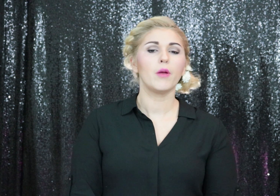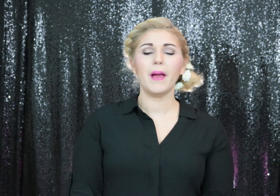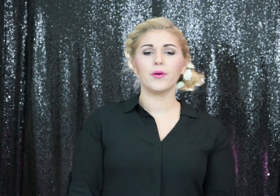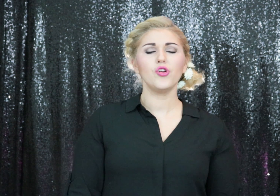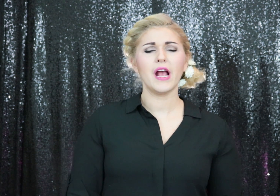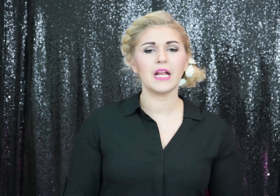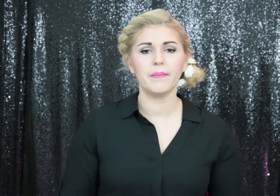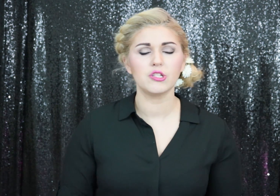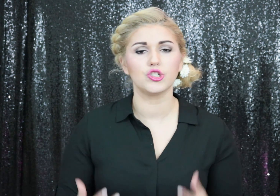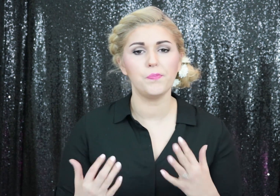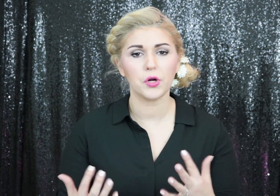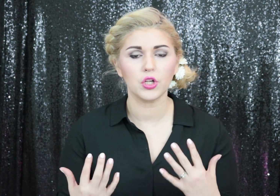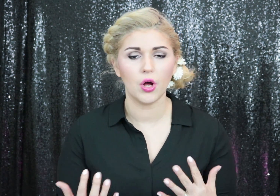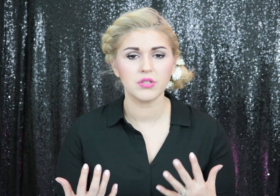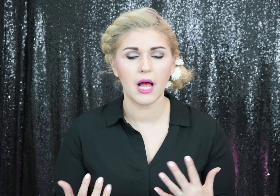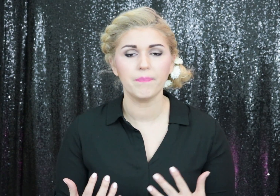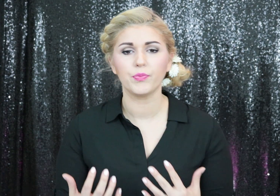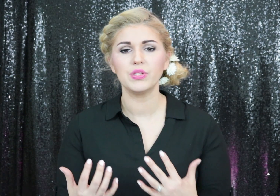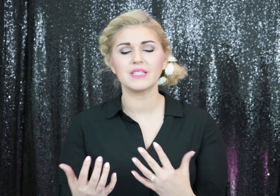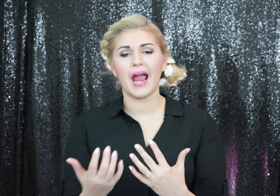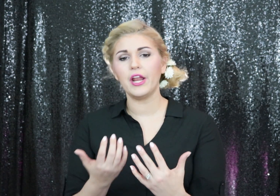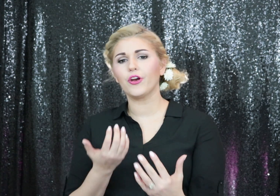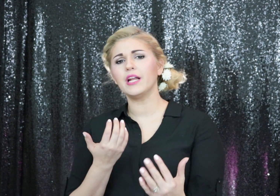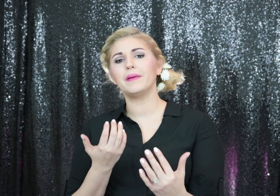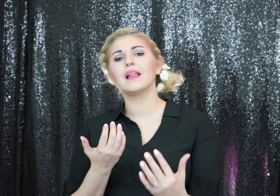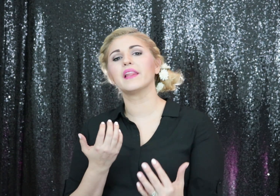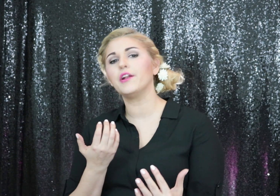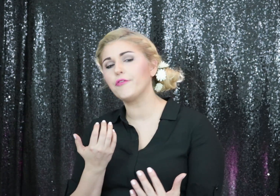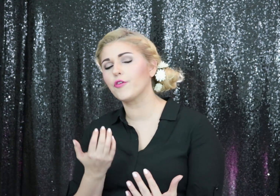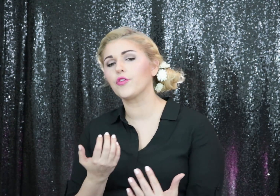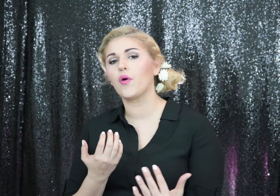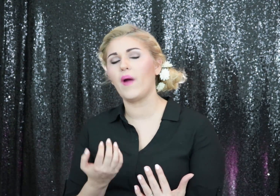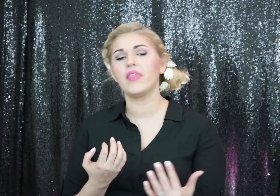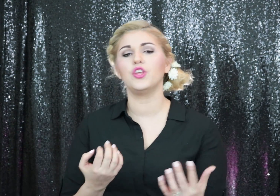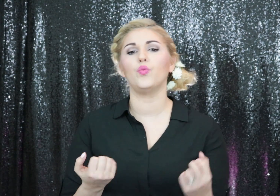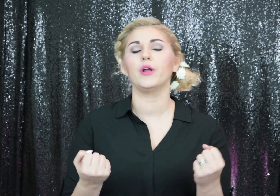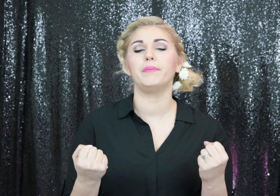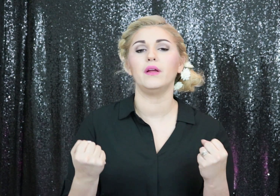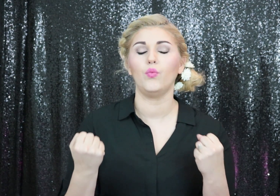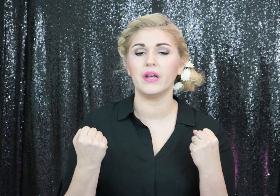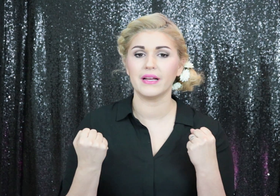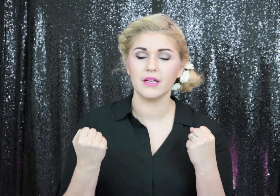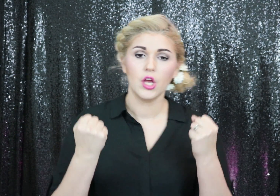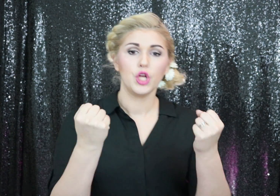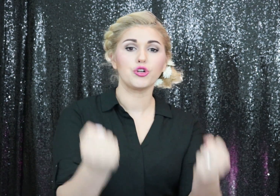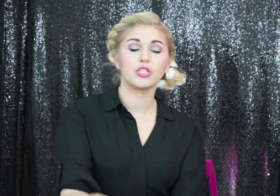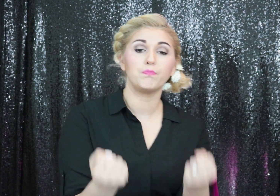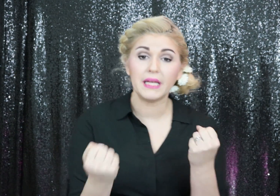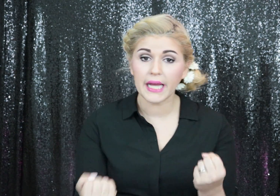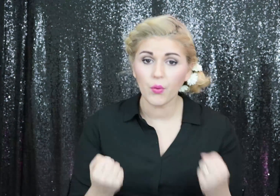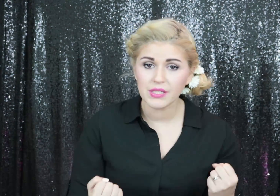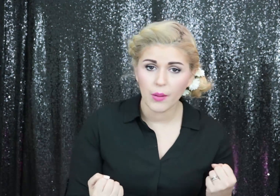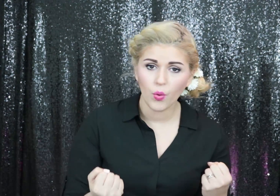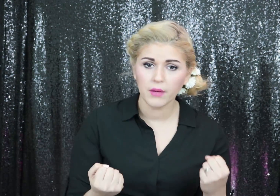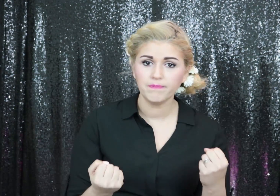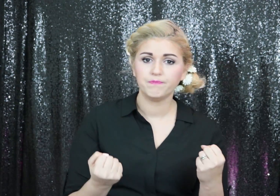Remember, you're not going to be super close up when sign that you're going to be a little further away than you would be when you're speaking with someone.